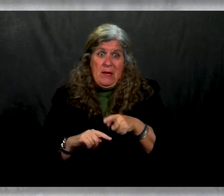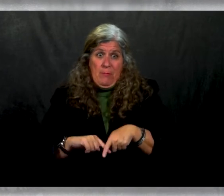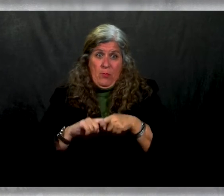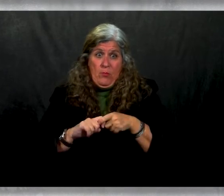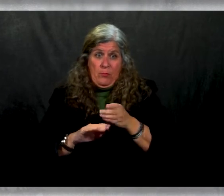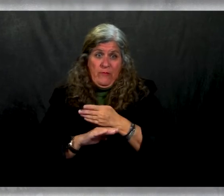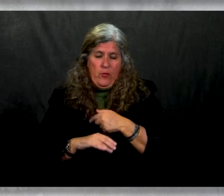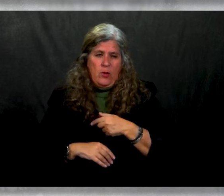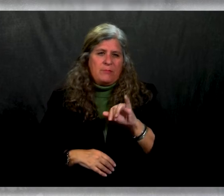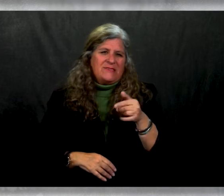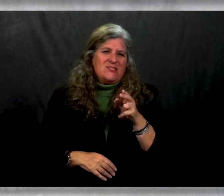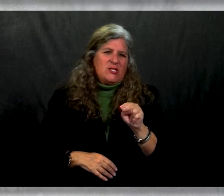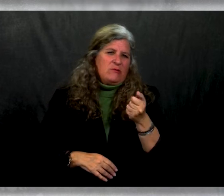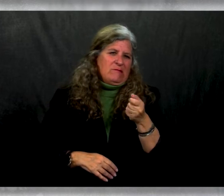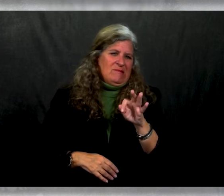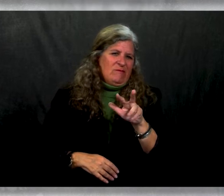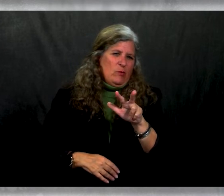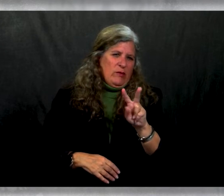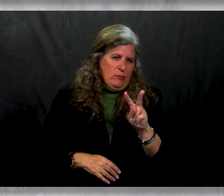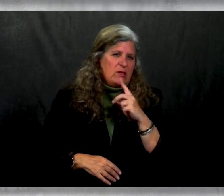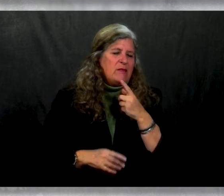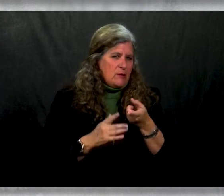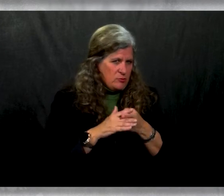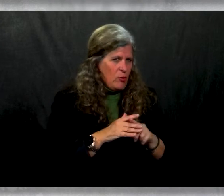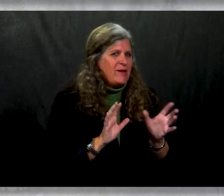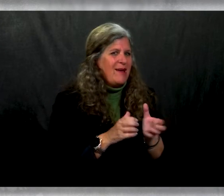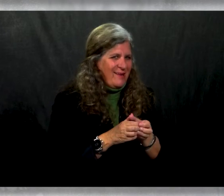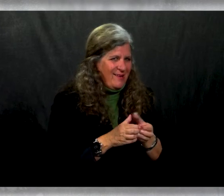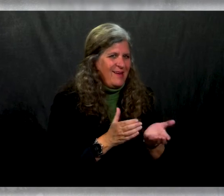to begin trying to take Jews out of the Warsaw ghetto again.